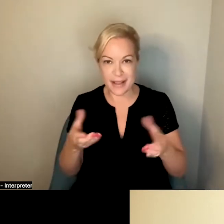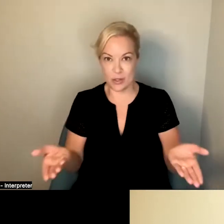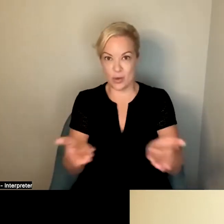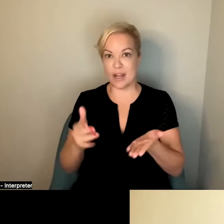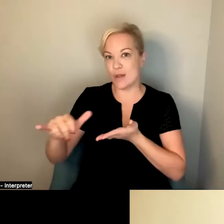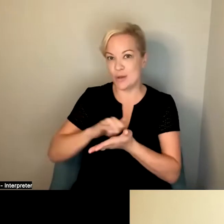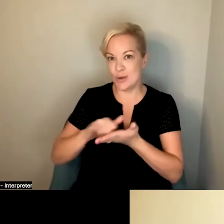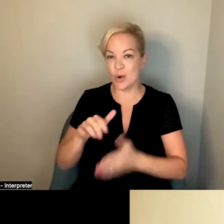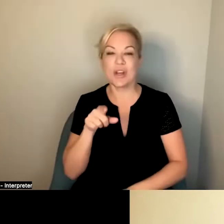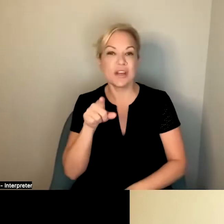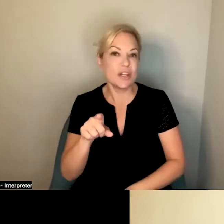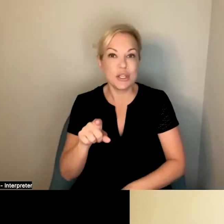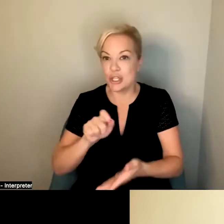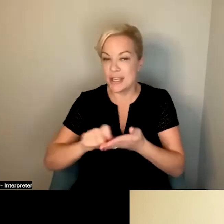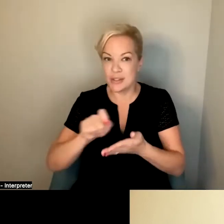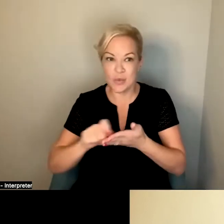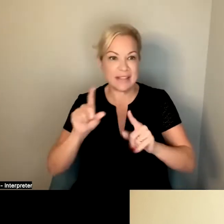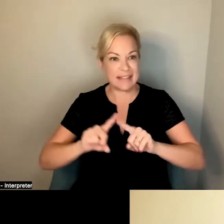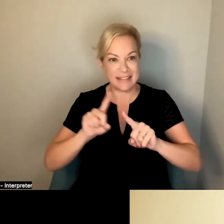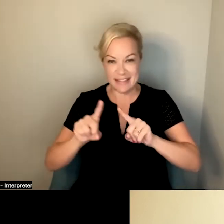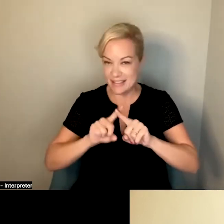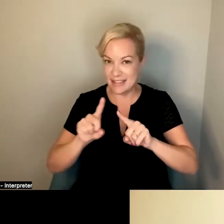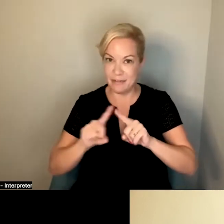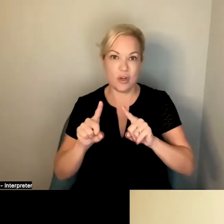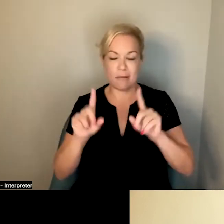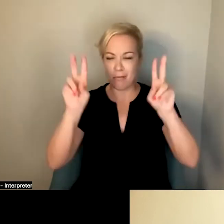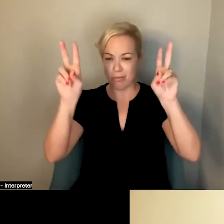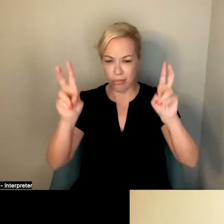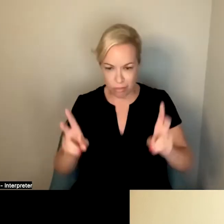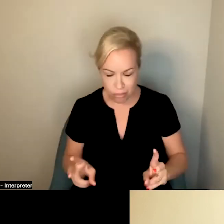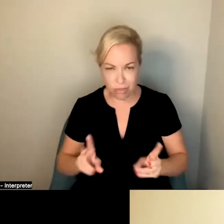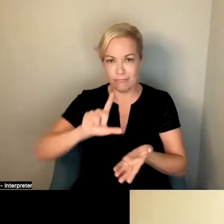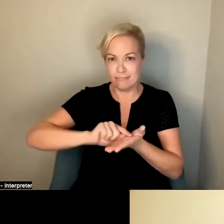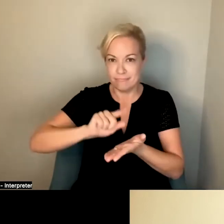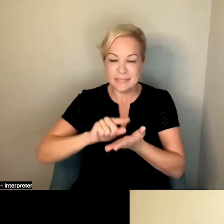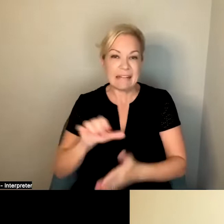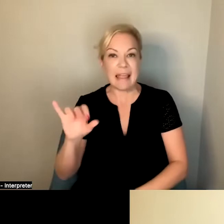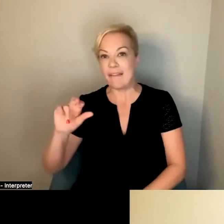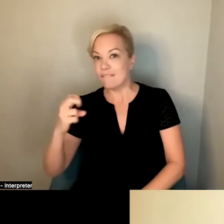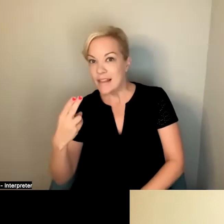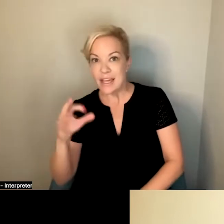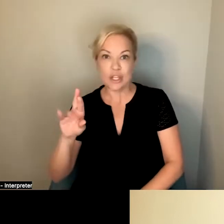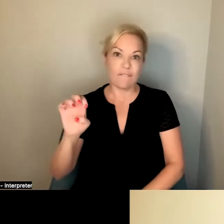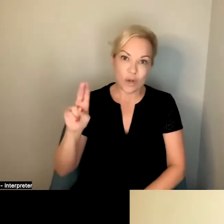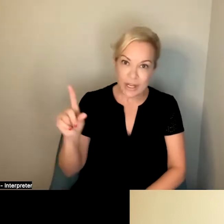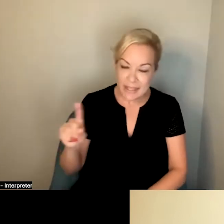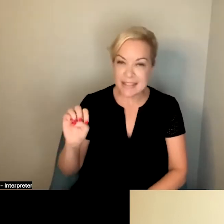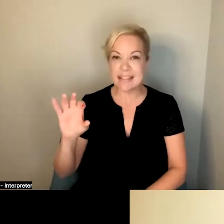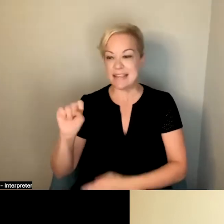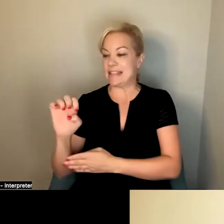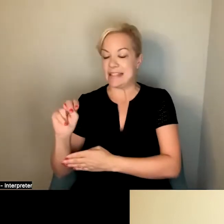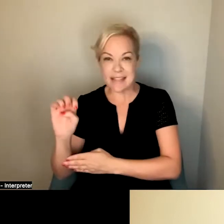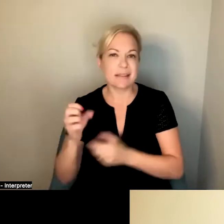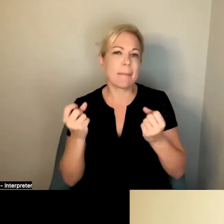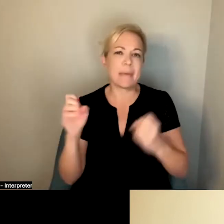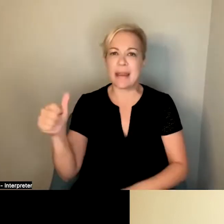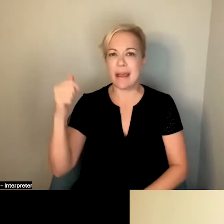Nation, The Baffler, Freeze, Flash Art, Art in America, and Sense. Formerly the senior editor